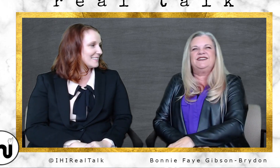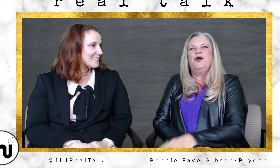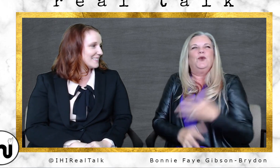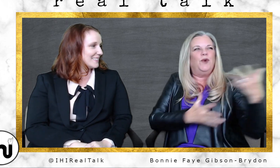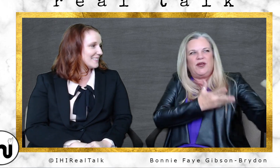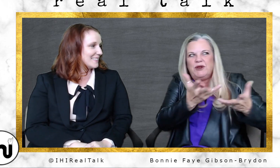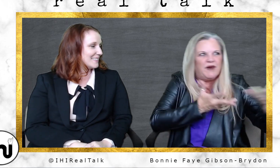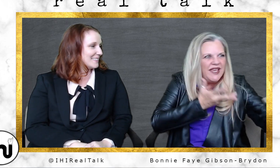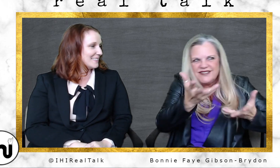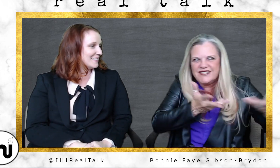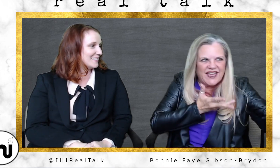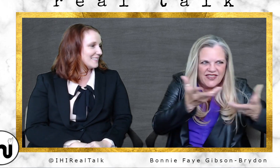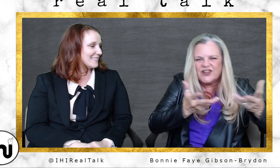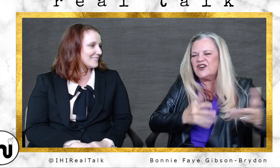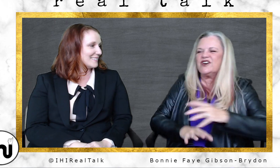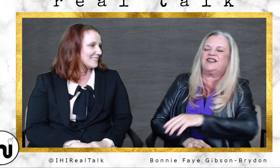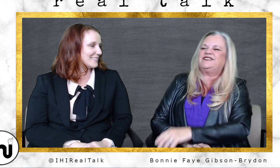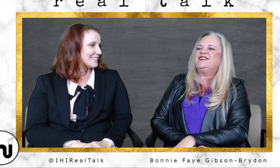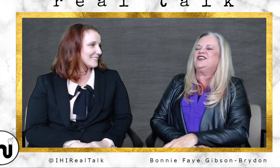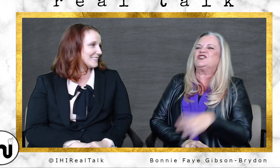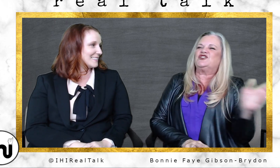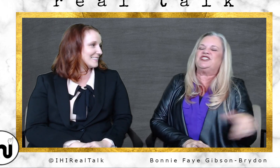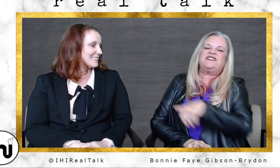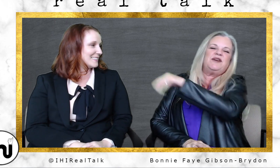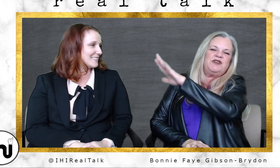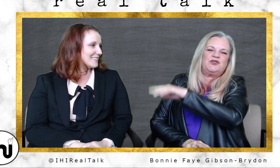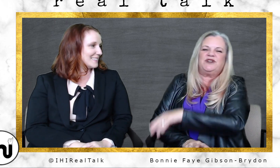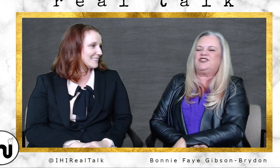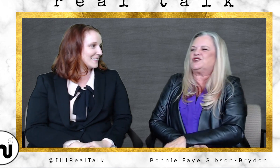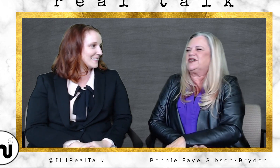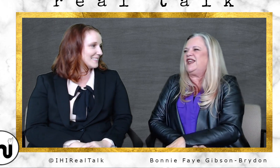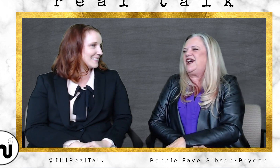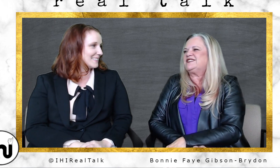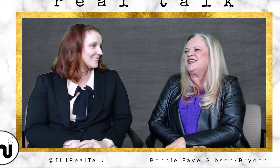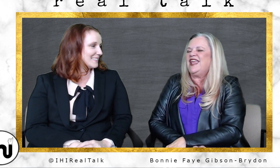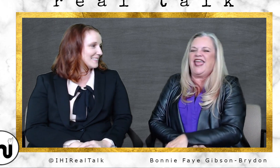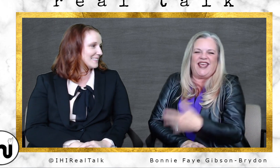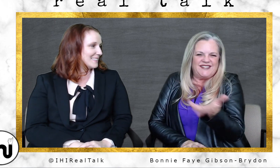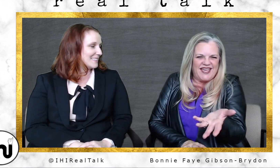the way we played together, and so she sent me to a history class. And I sat down,